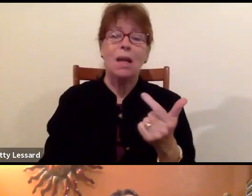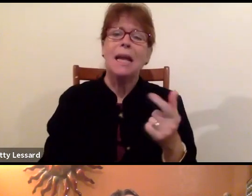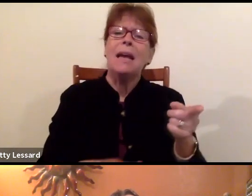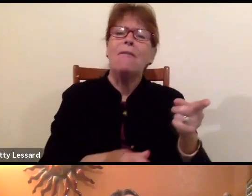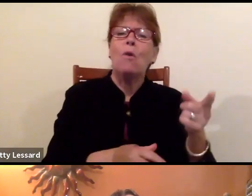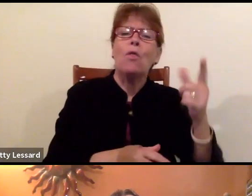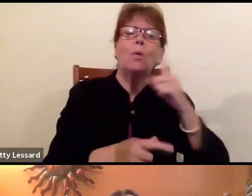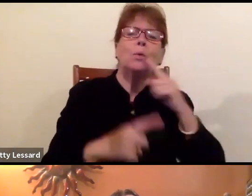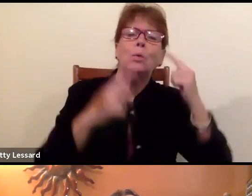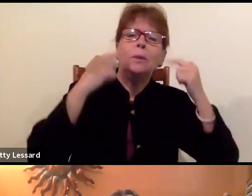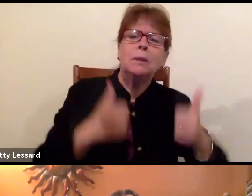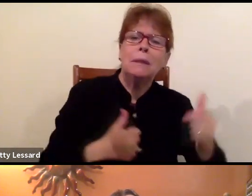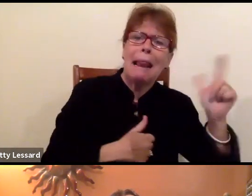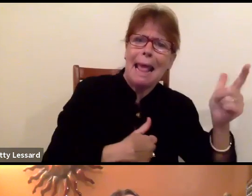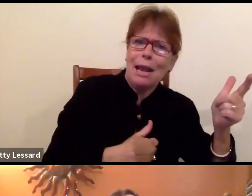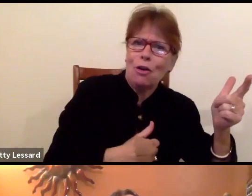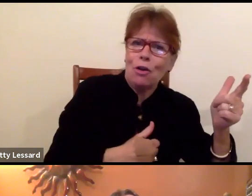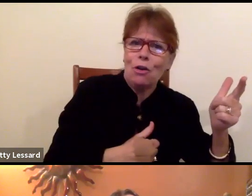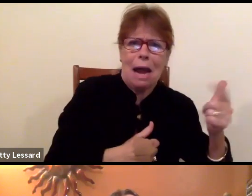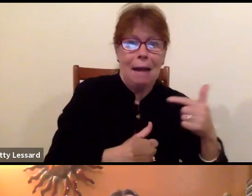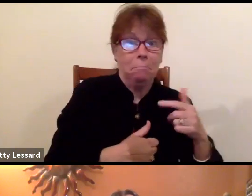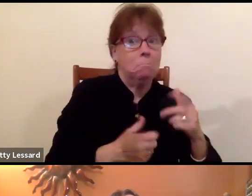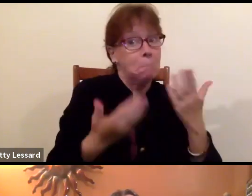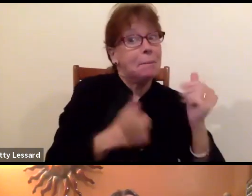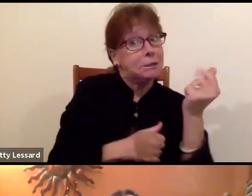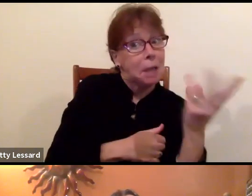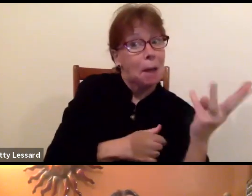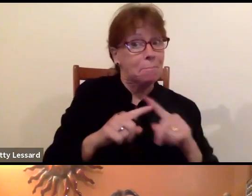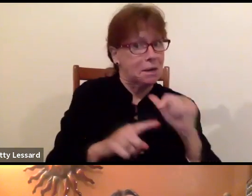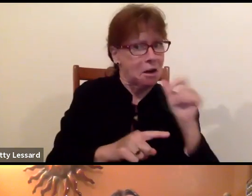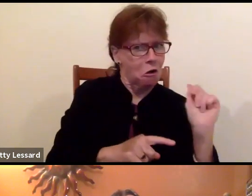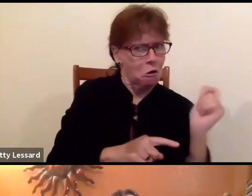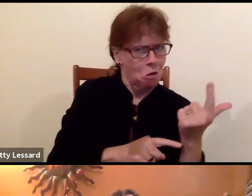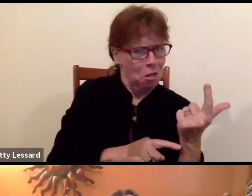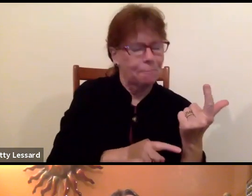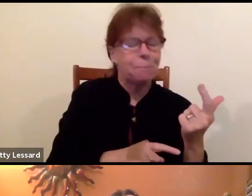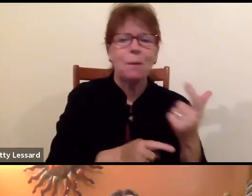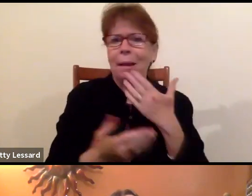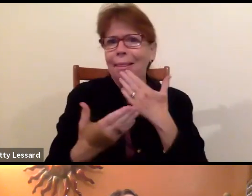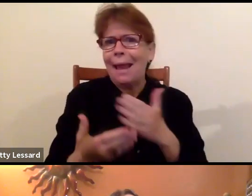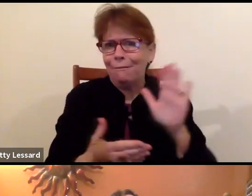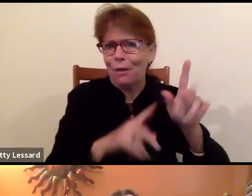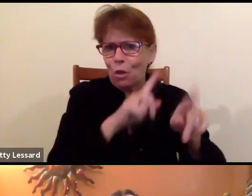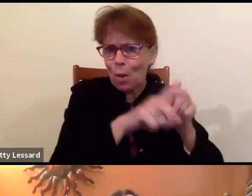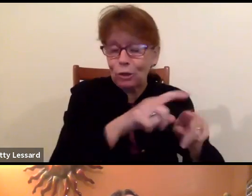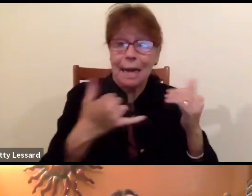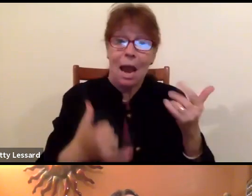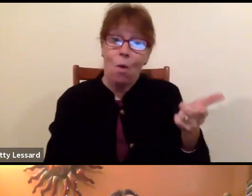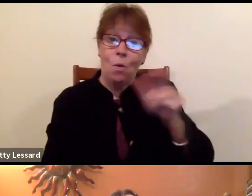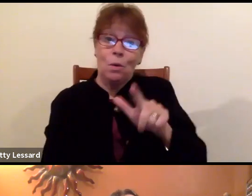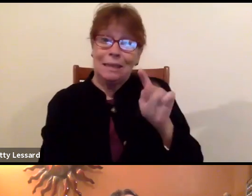they keep putting in their mouth to hear you? So, I think there could be some acceptance, but I'm not sure it